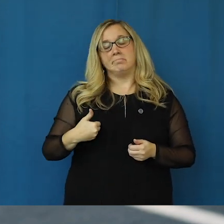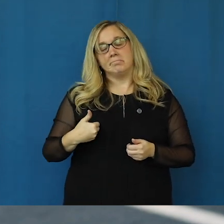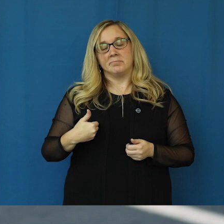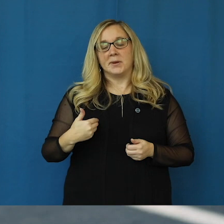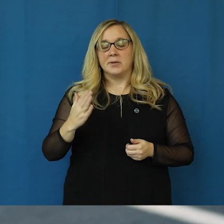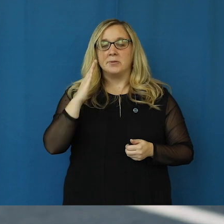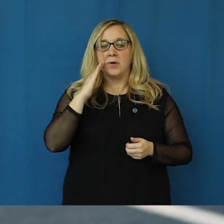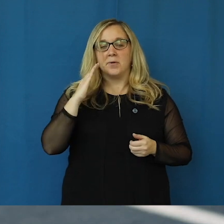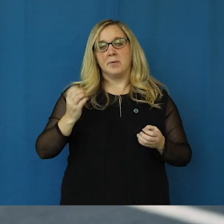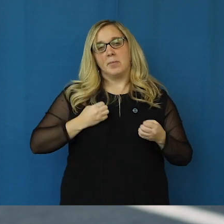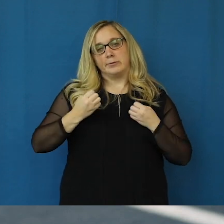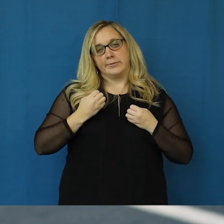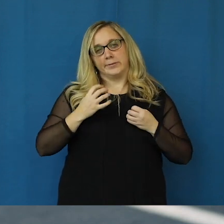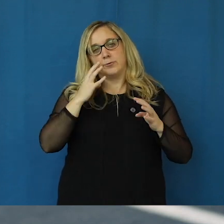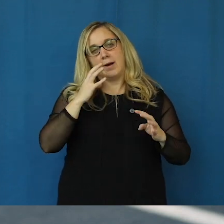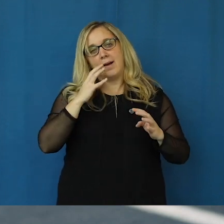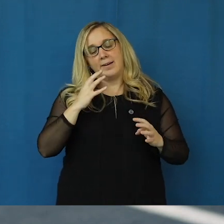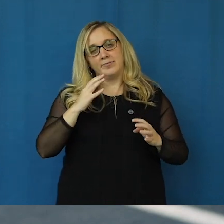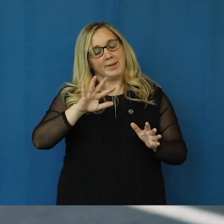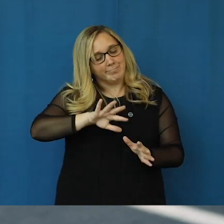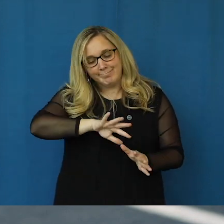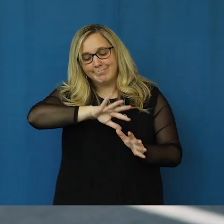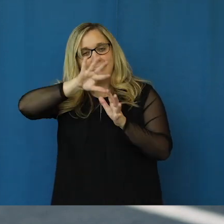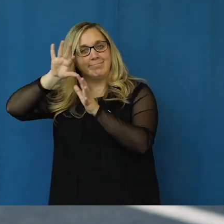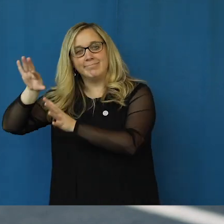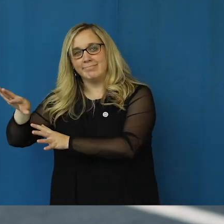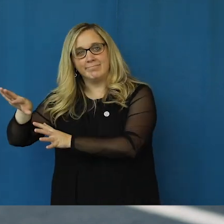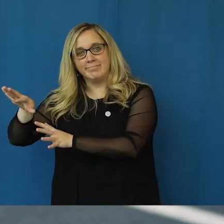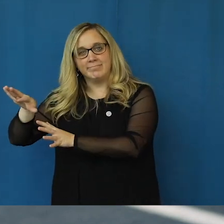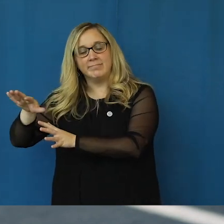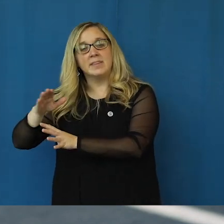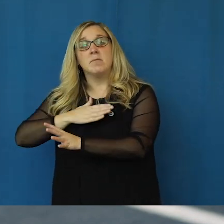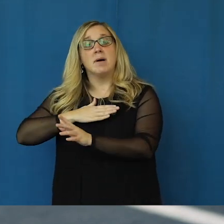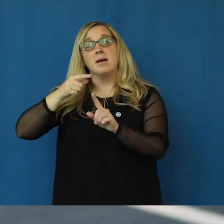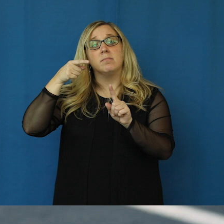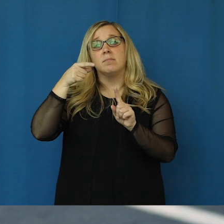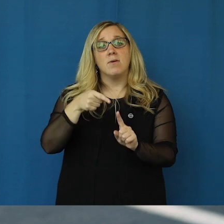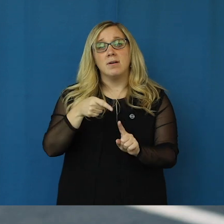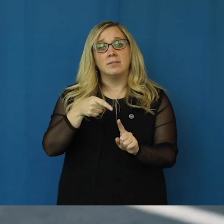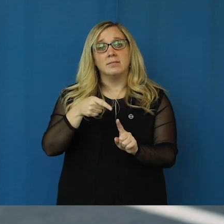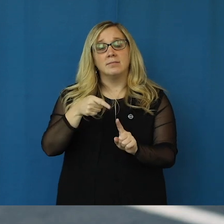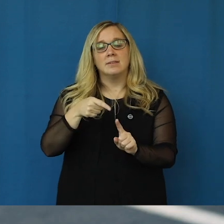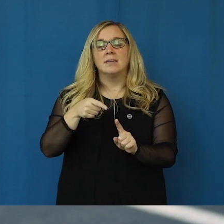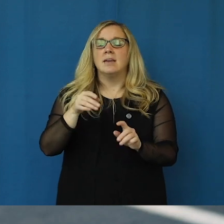a little bit on the emotional side, but that's besides the point. What I'm trying to get at here is knowing all the